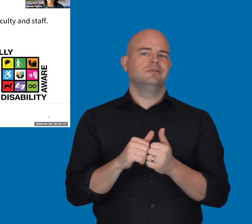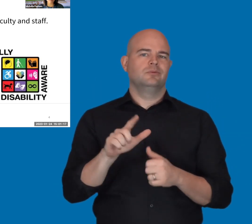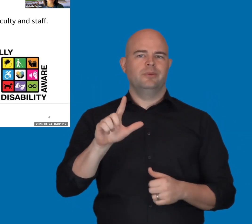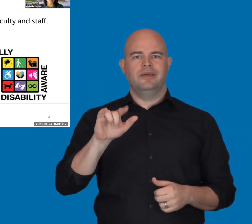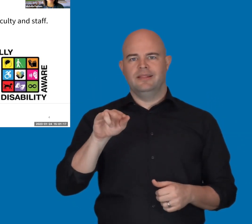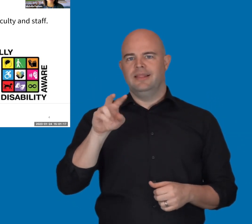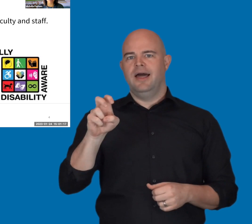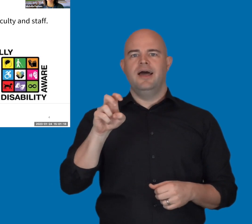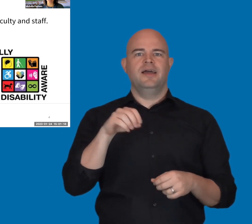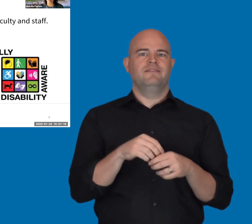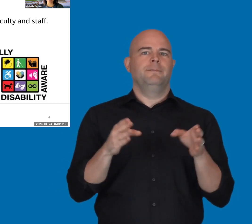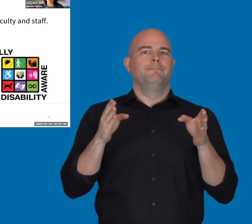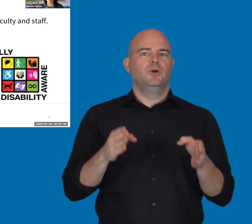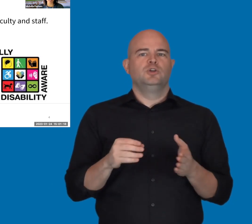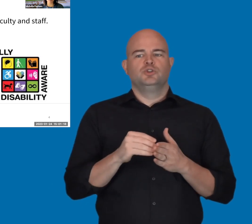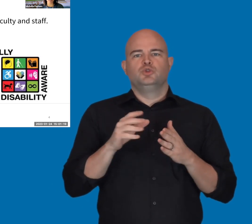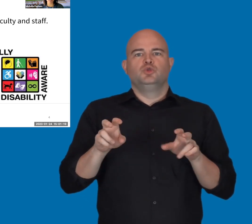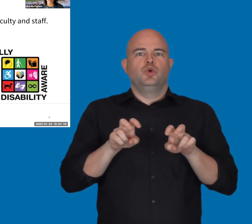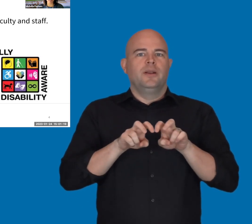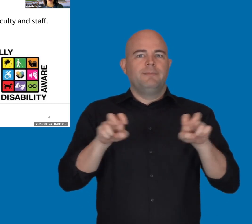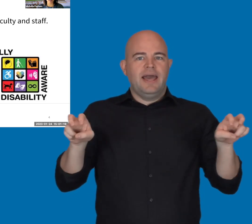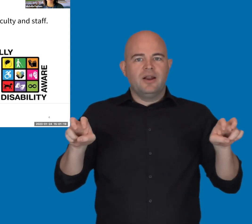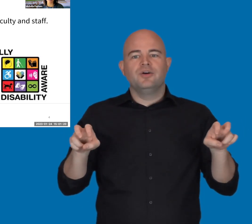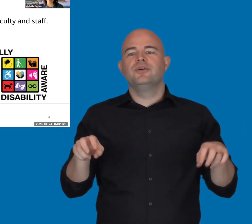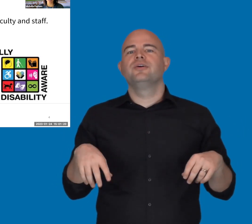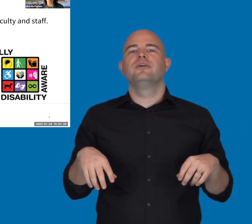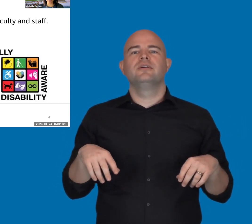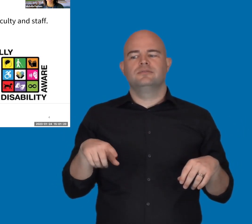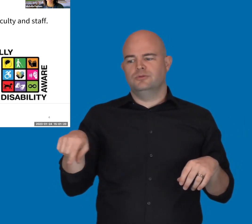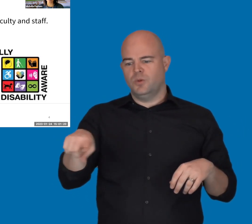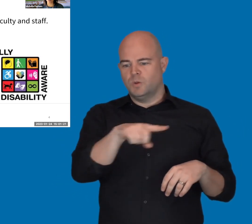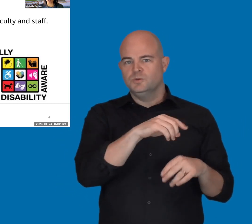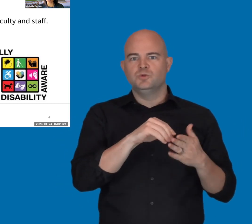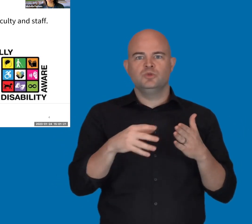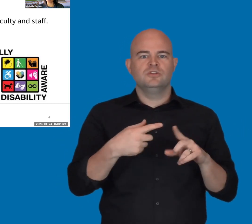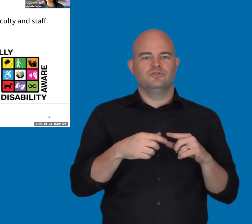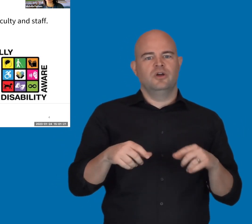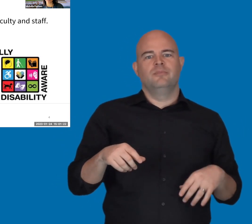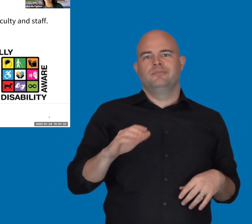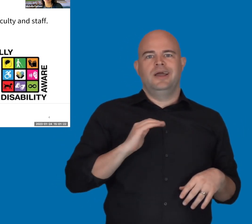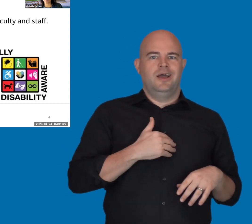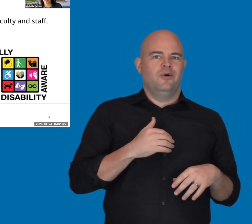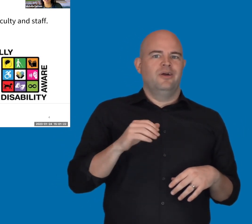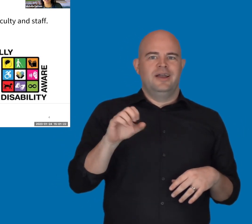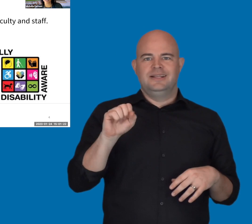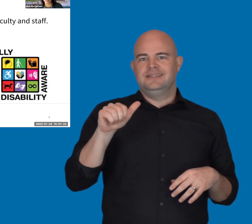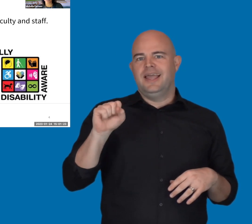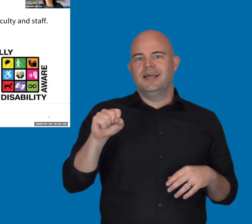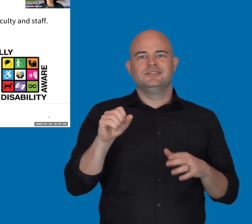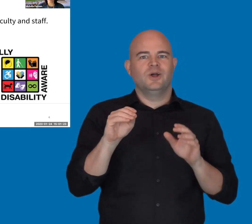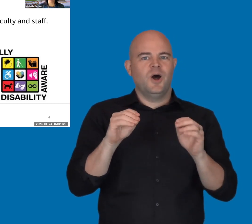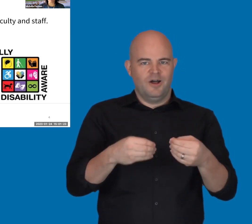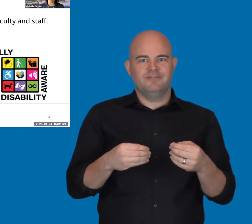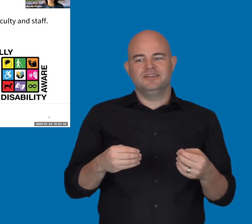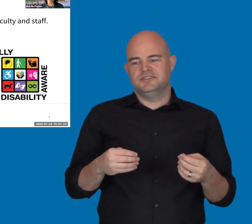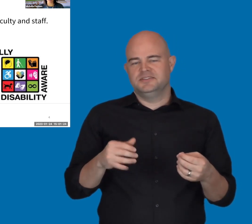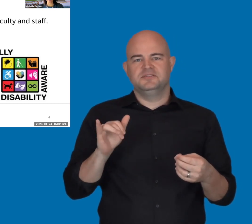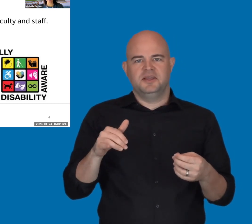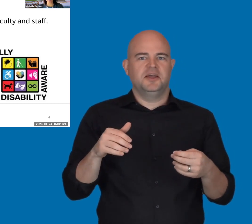as professional development for our staff and faculty. We also, I think added administrators